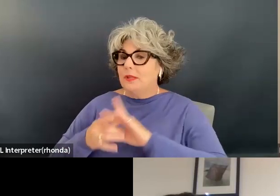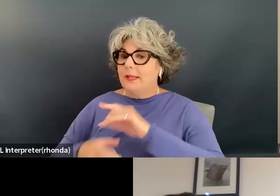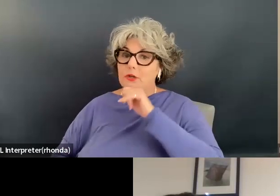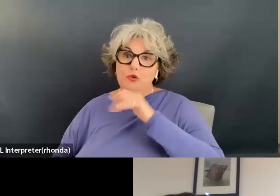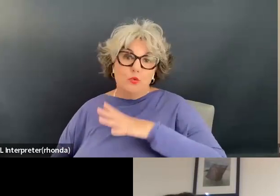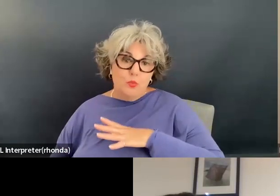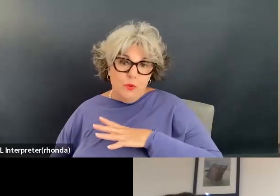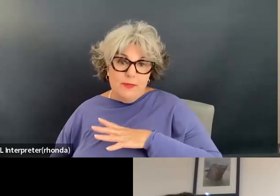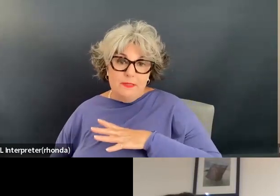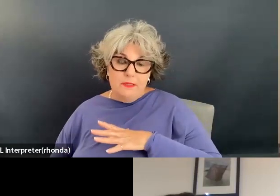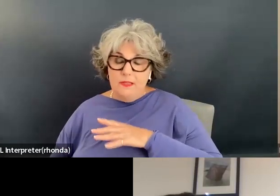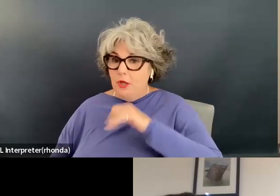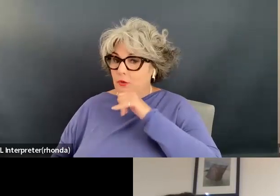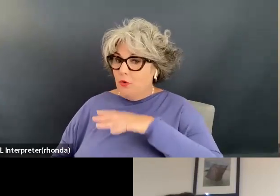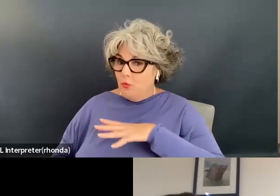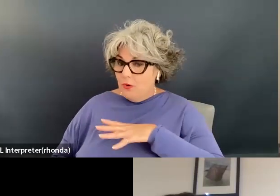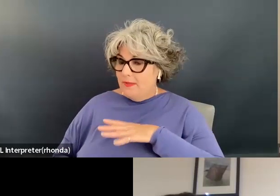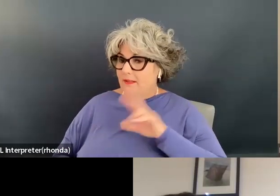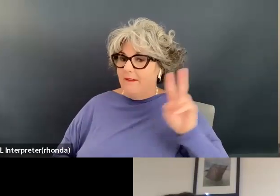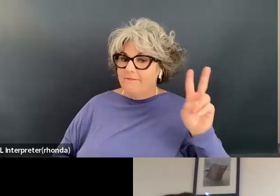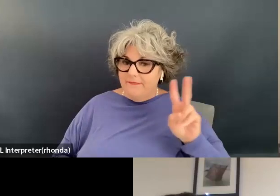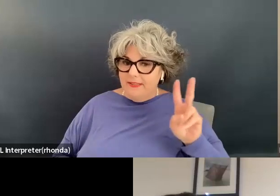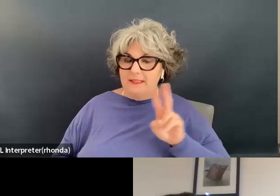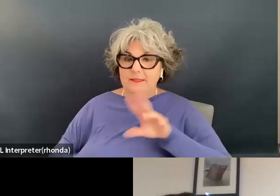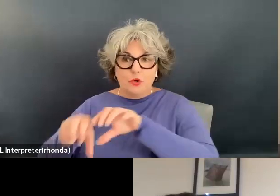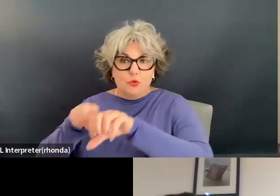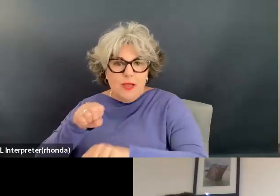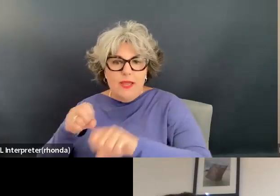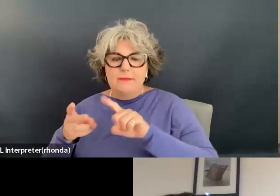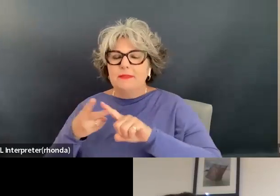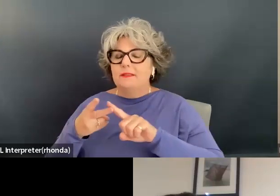"Okay, the ones who are victims of rape, sexual violence,